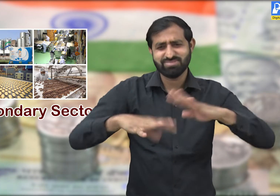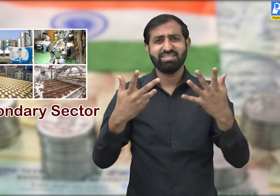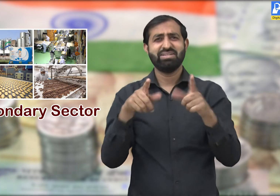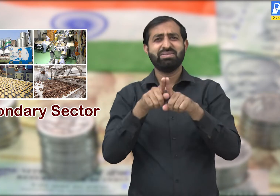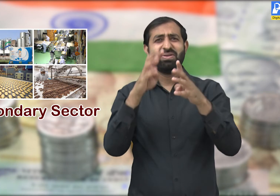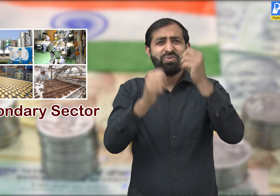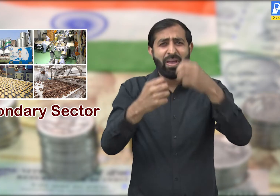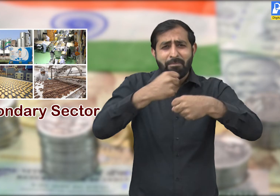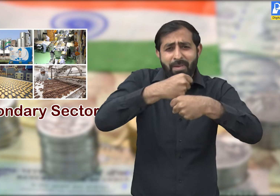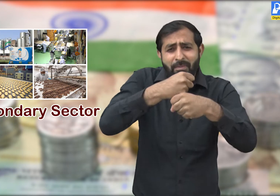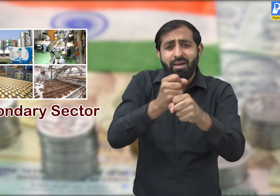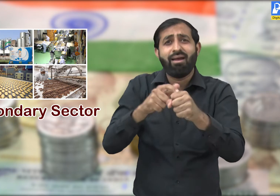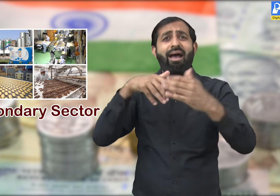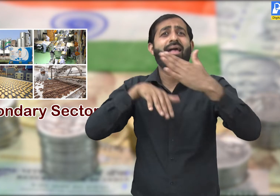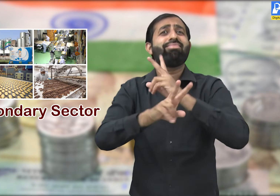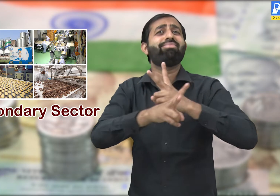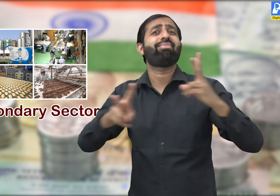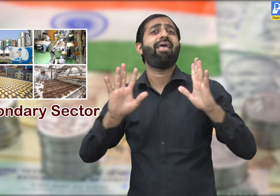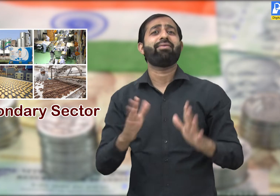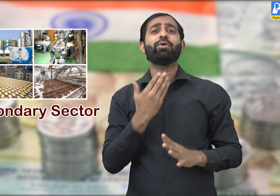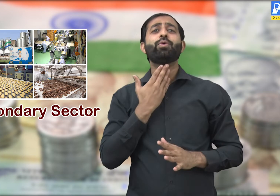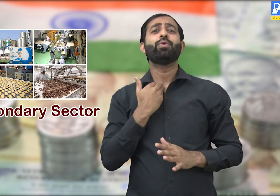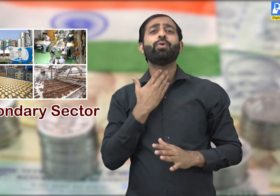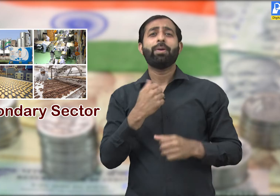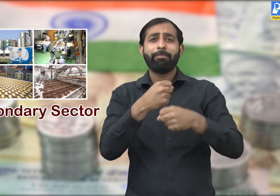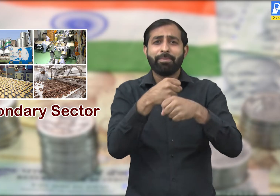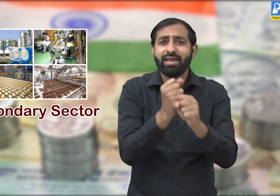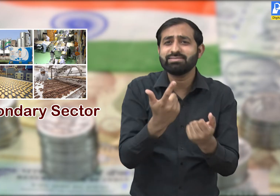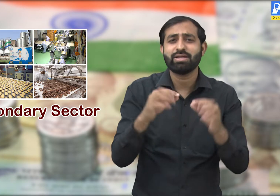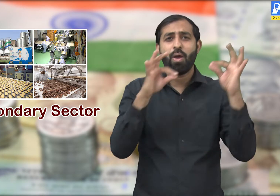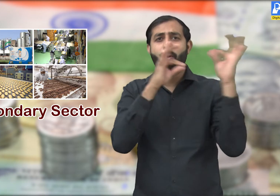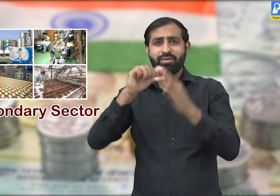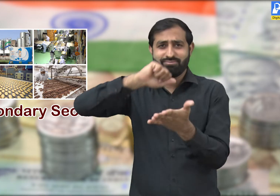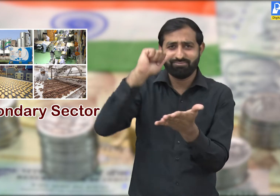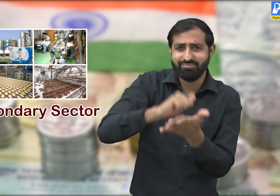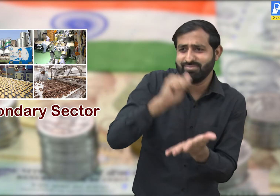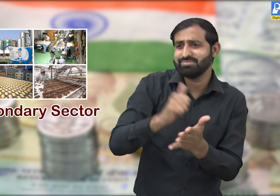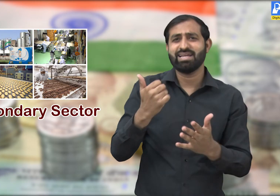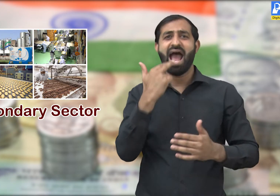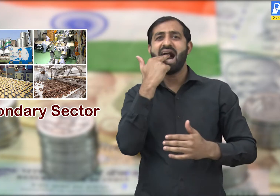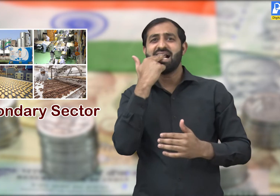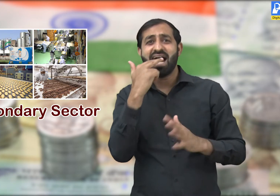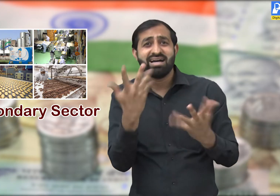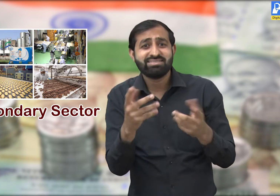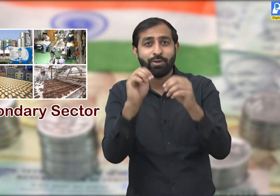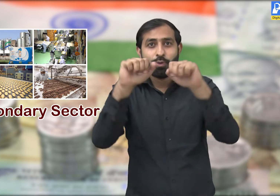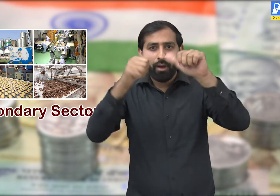industries, processing milk for dairy products, sugar factories, manufacturing of packaging,